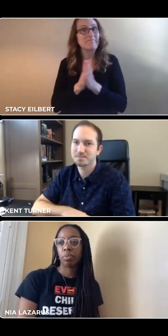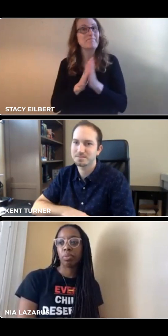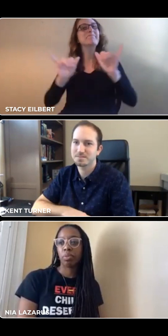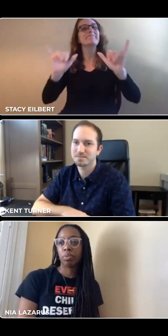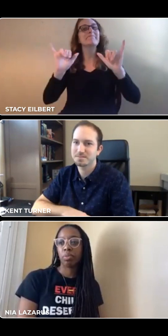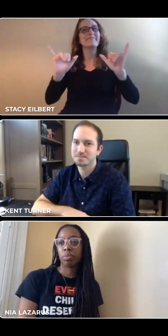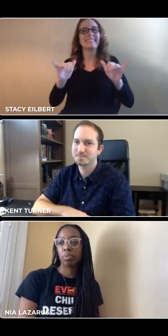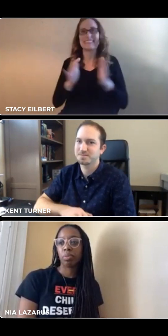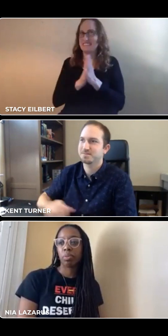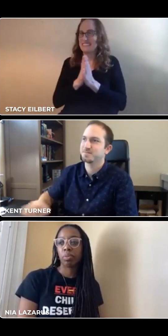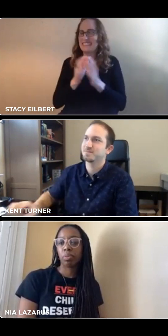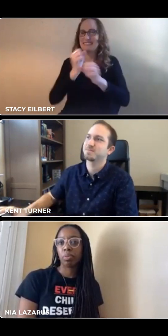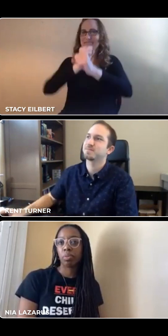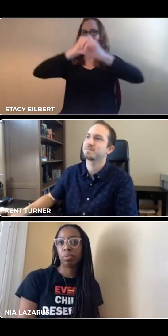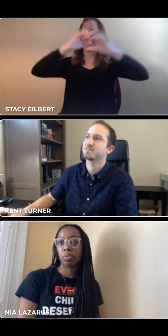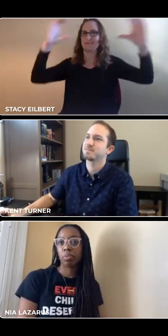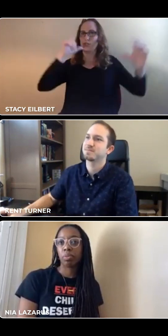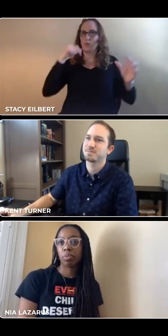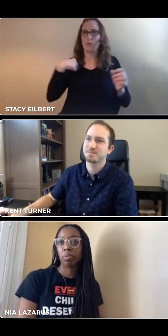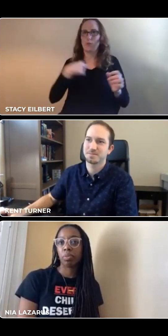I see.